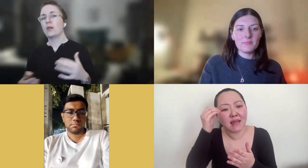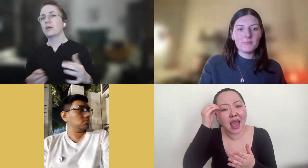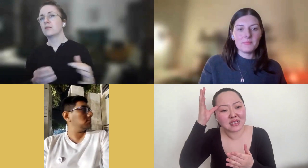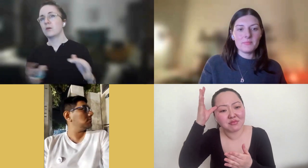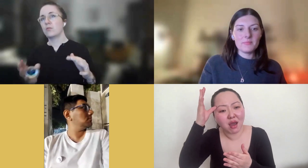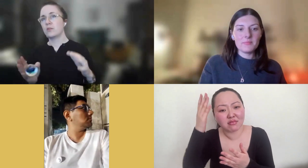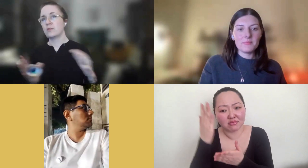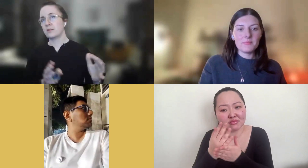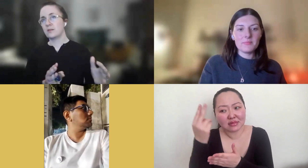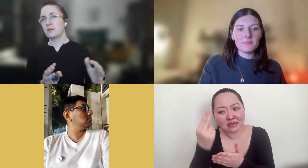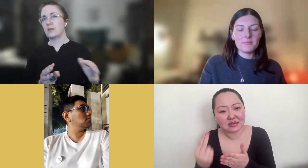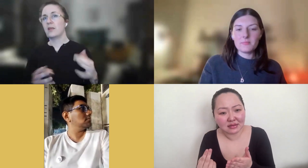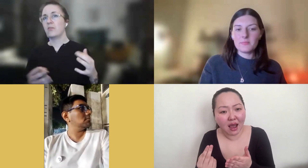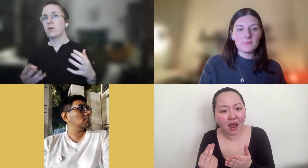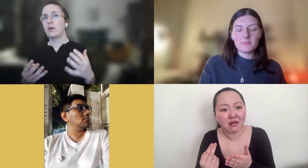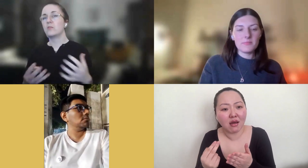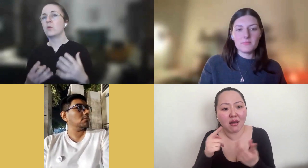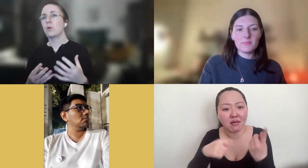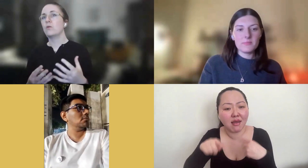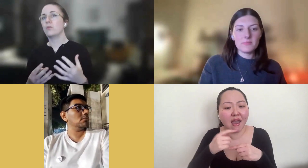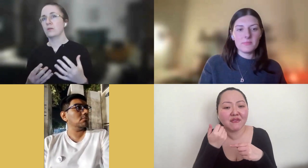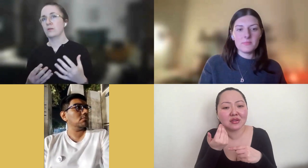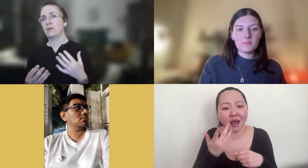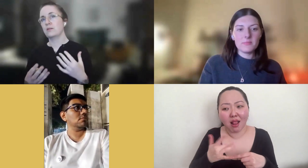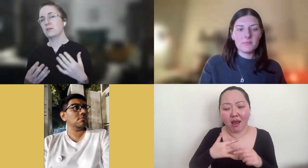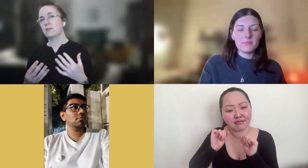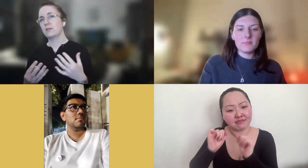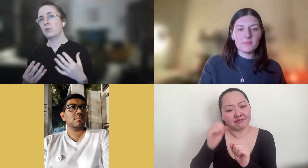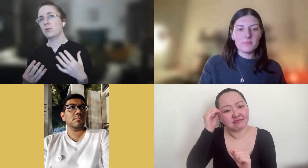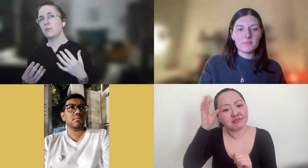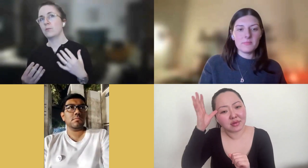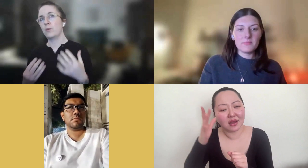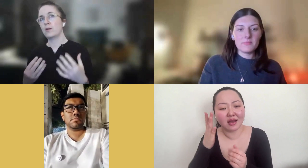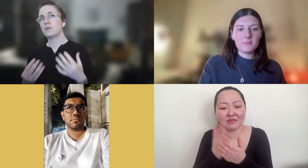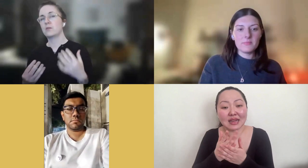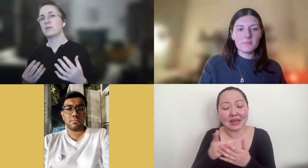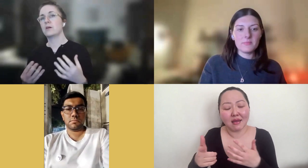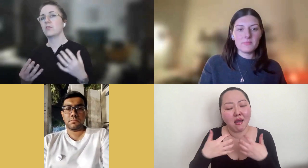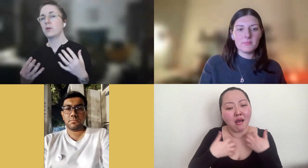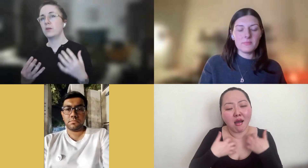is not like just setting aside a thing, it is interwoven. The disabled perspective on design